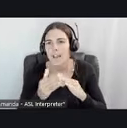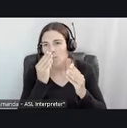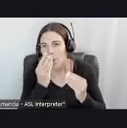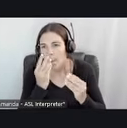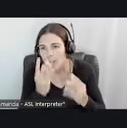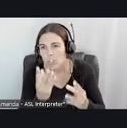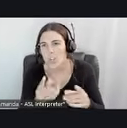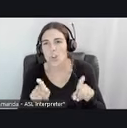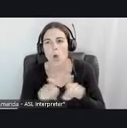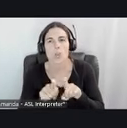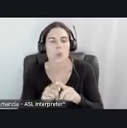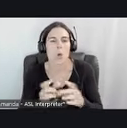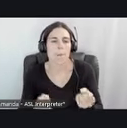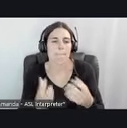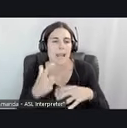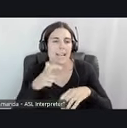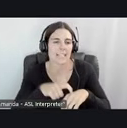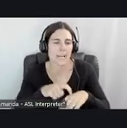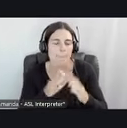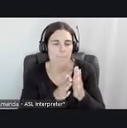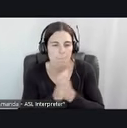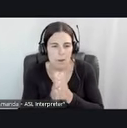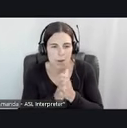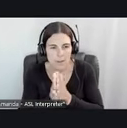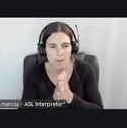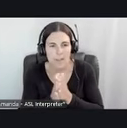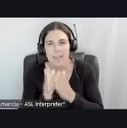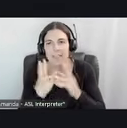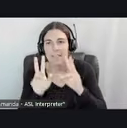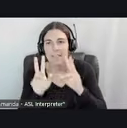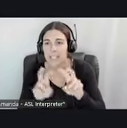many times the driver for the community health assessments and the need for coordination and they